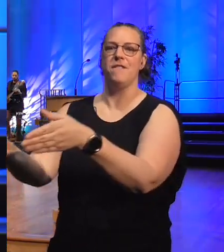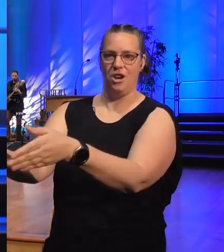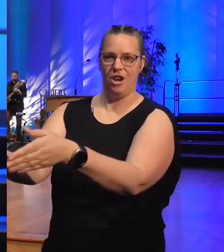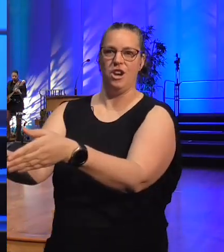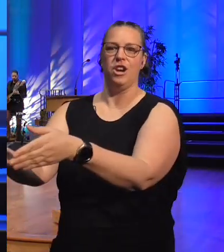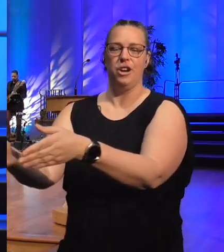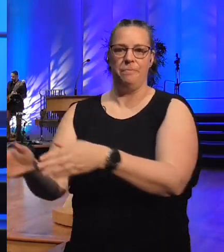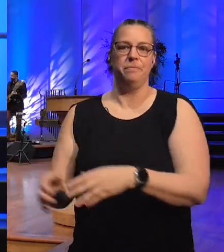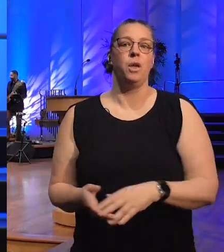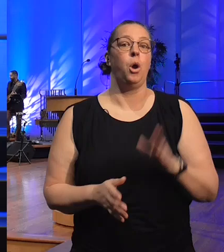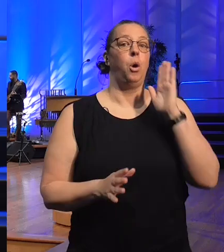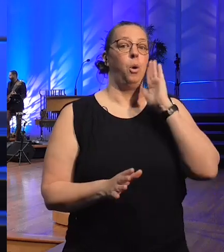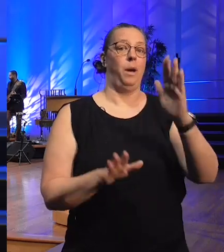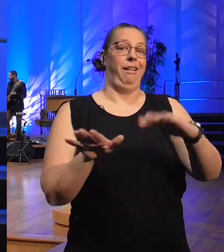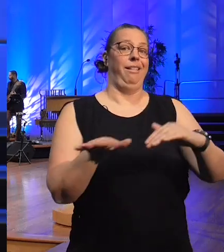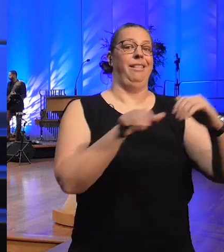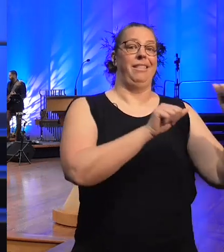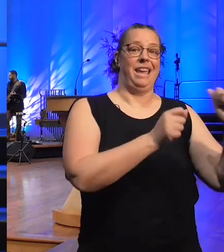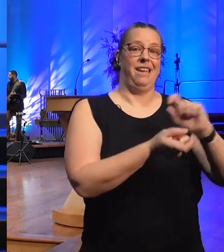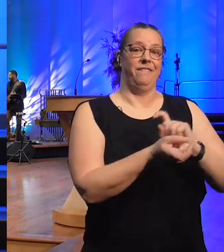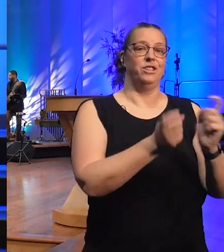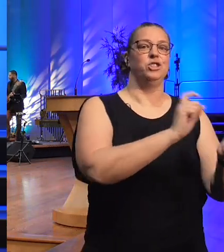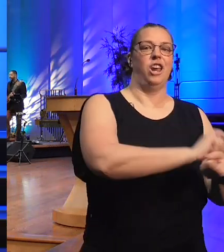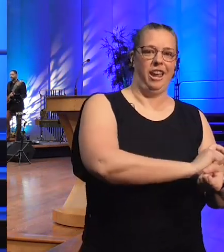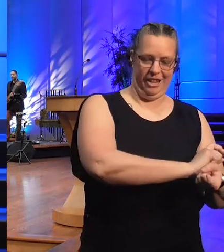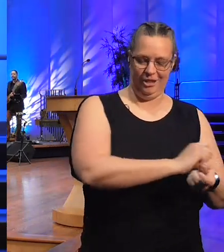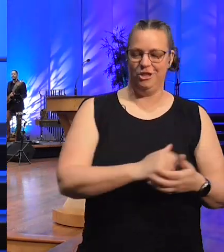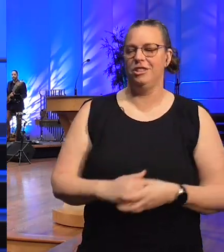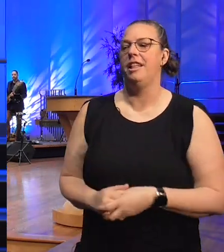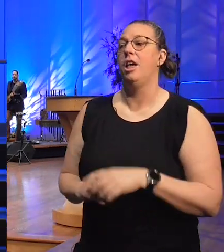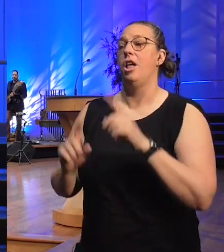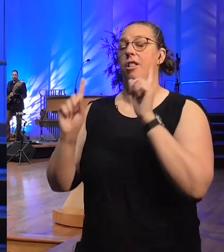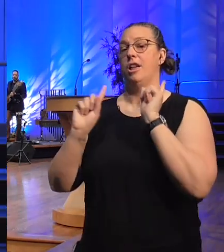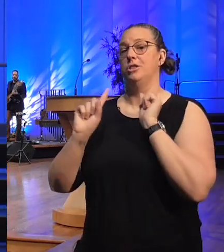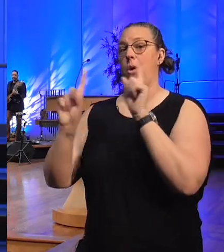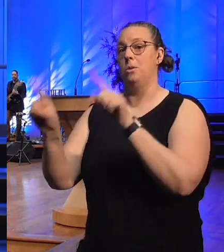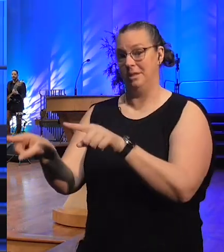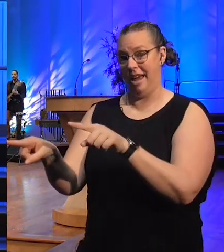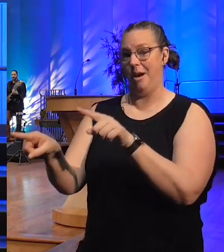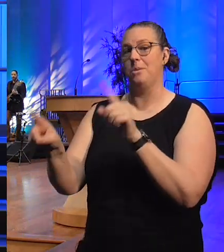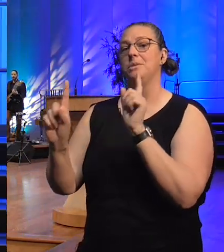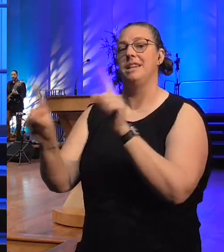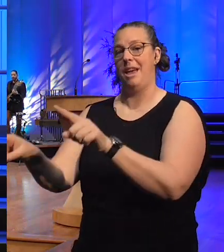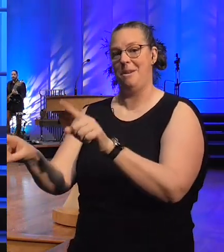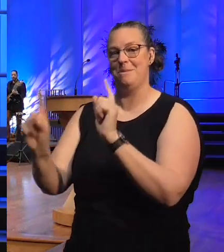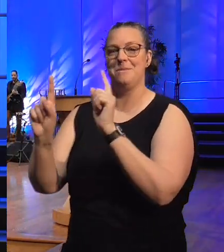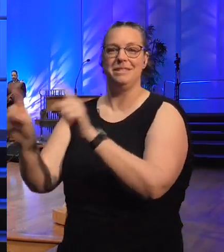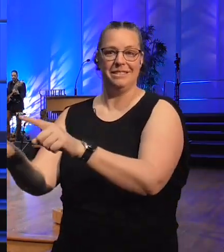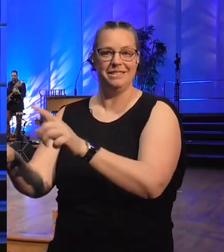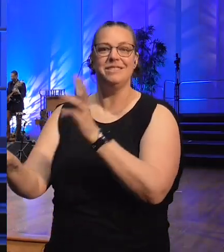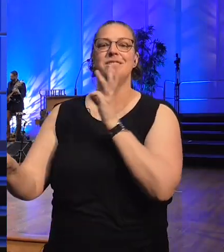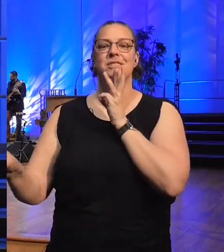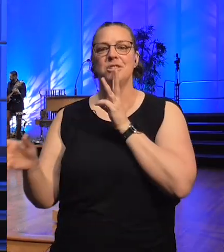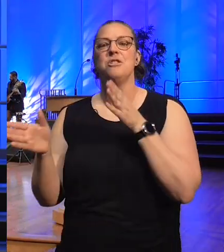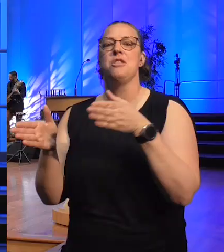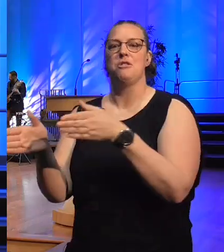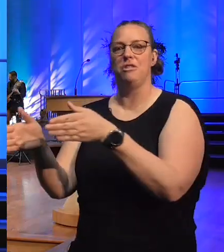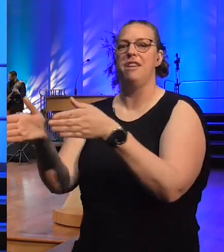river Chang let's go down down down to the